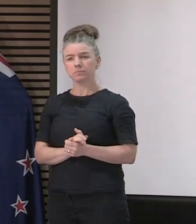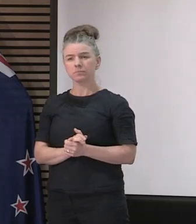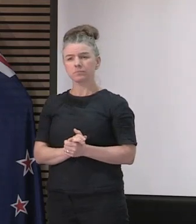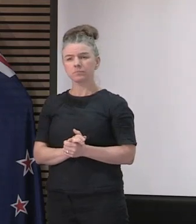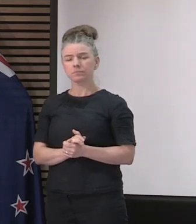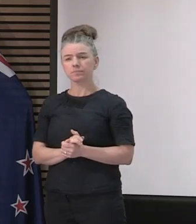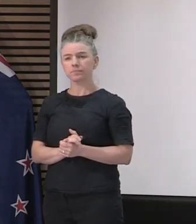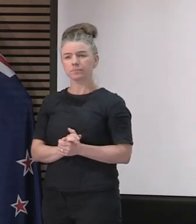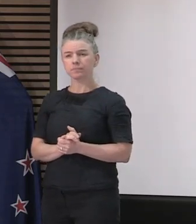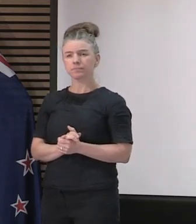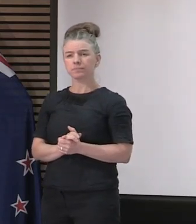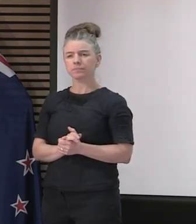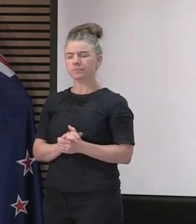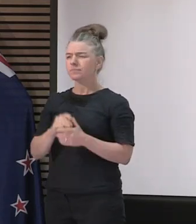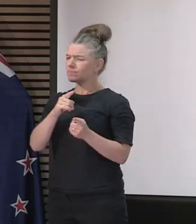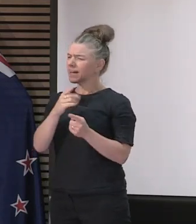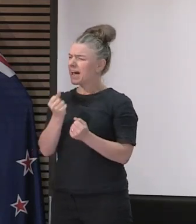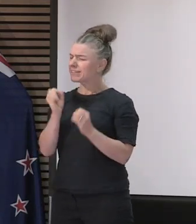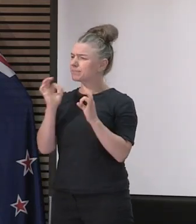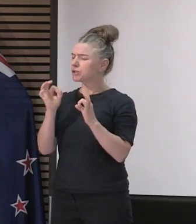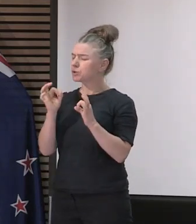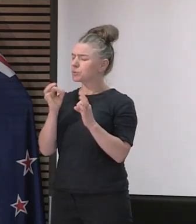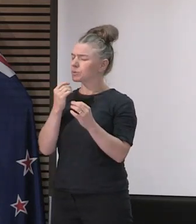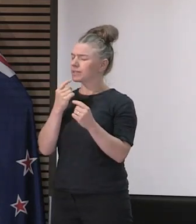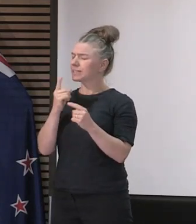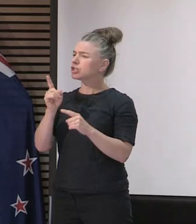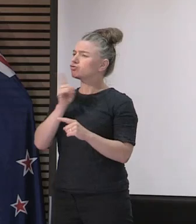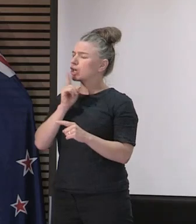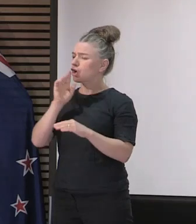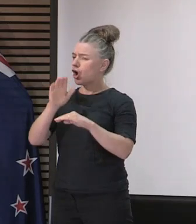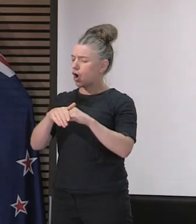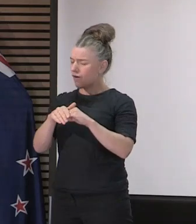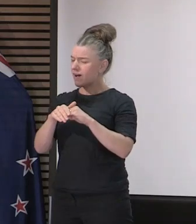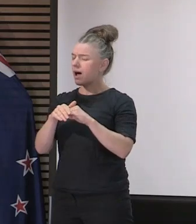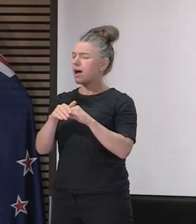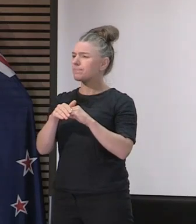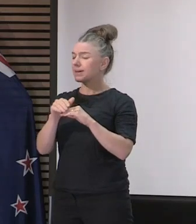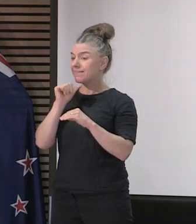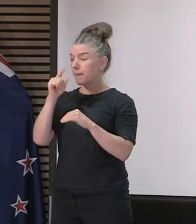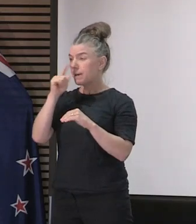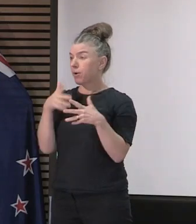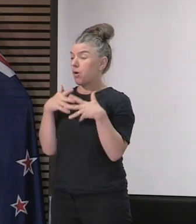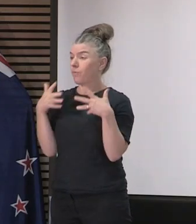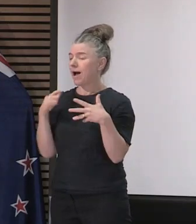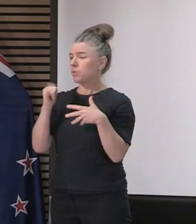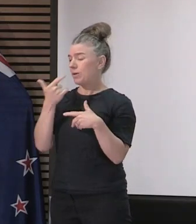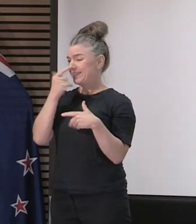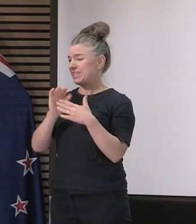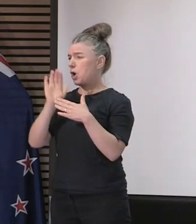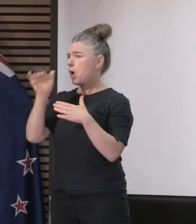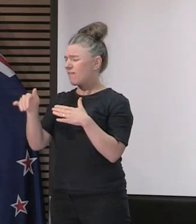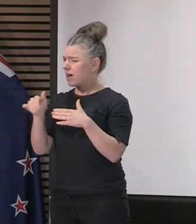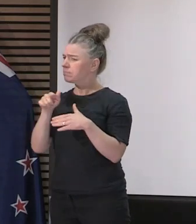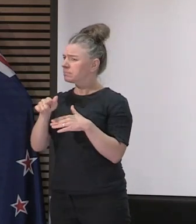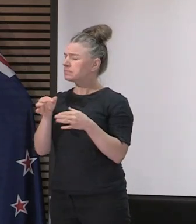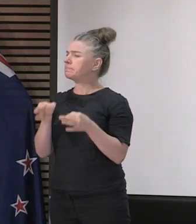timeframes as quickly as